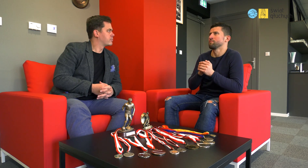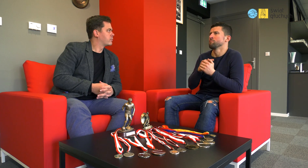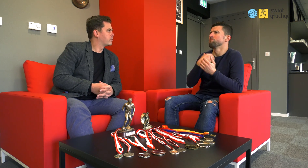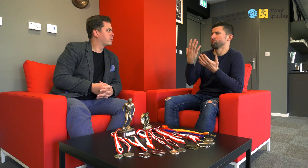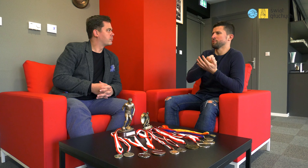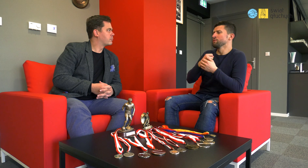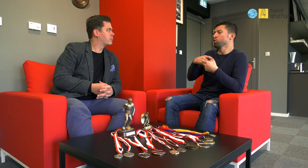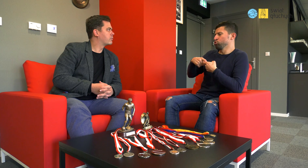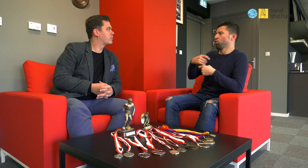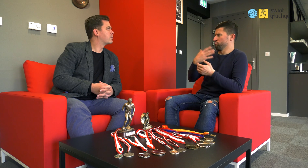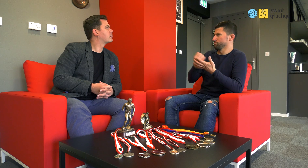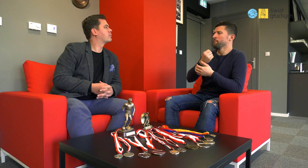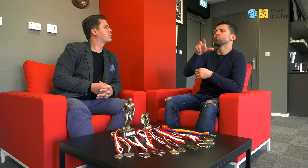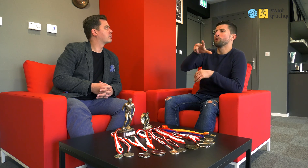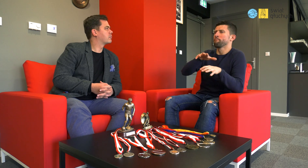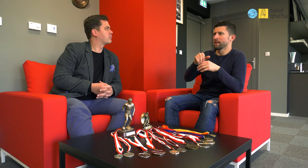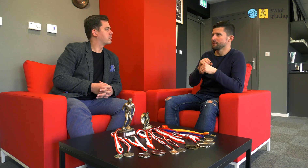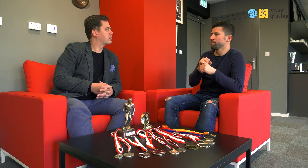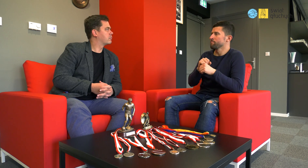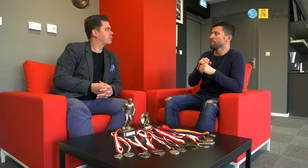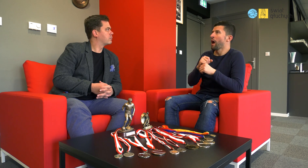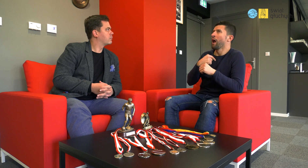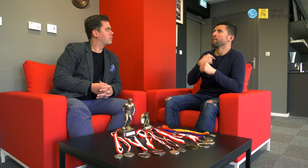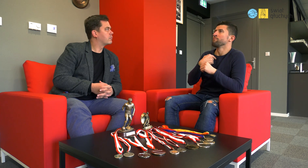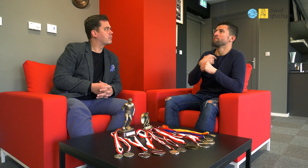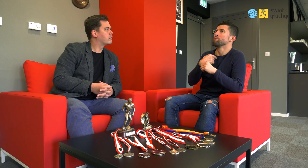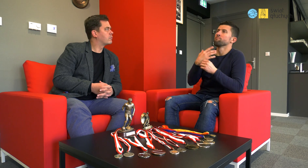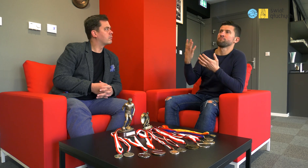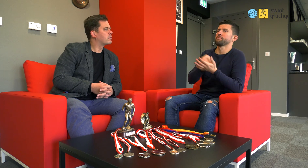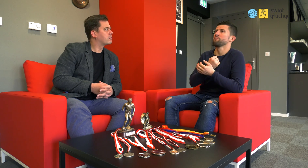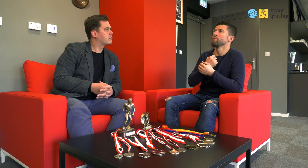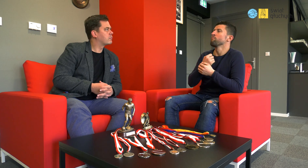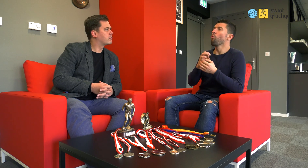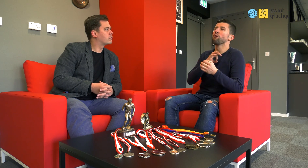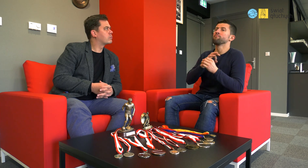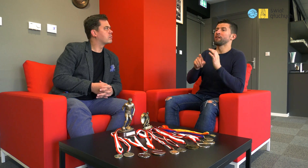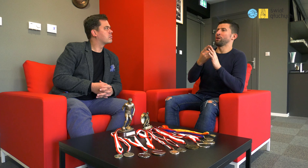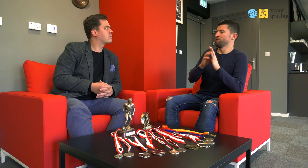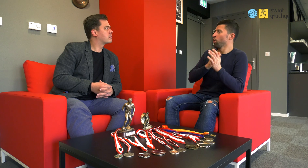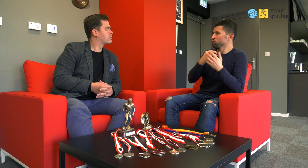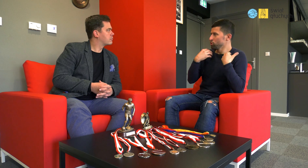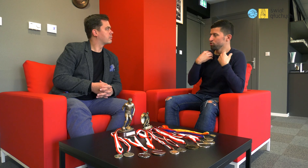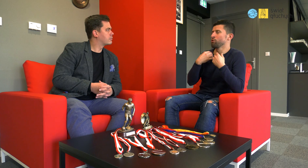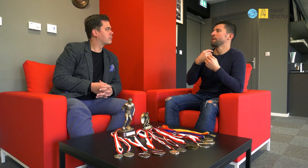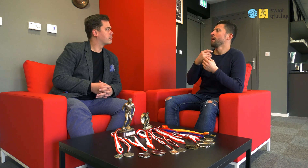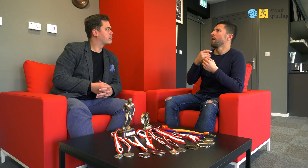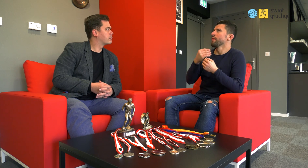Our team won third place. I won first place for the first time in my life